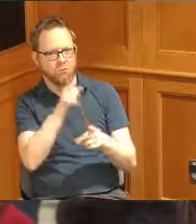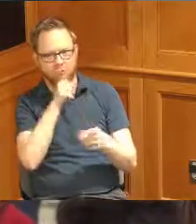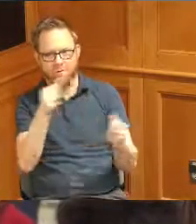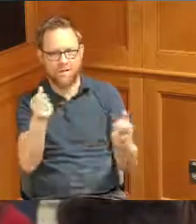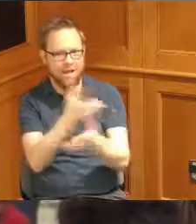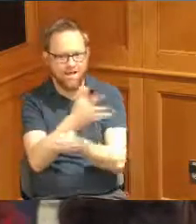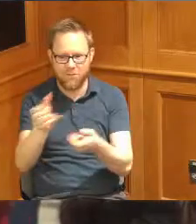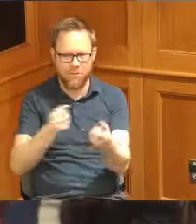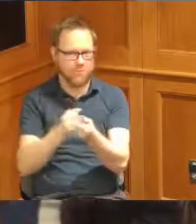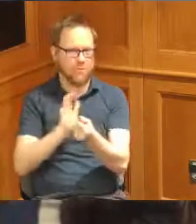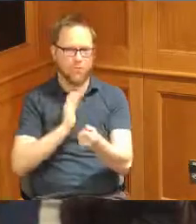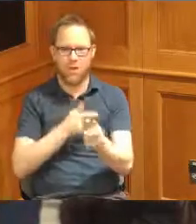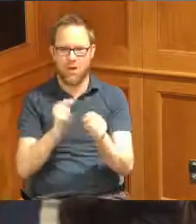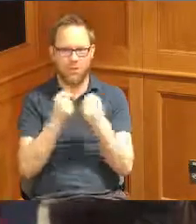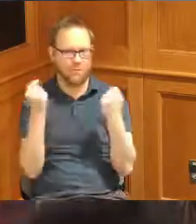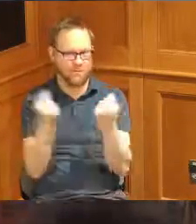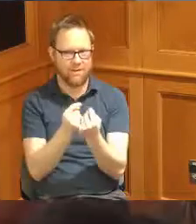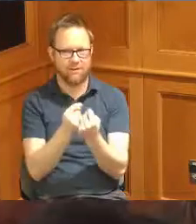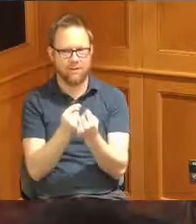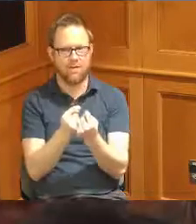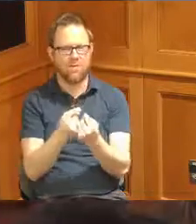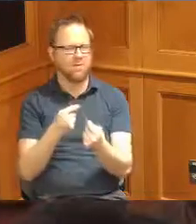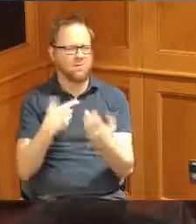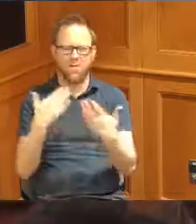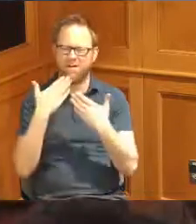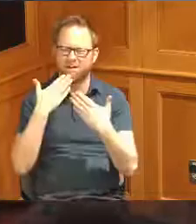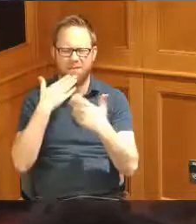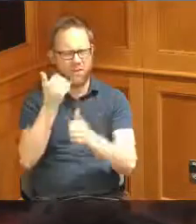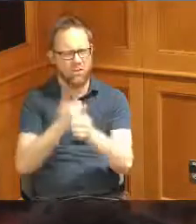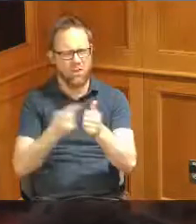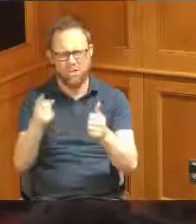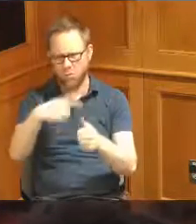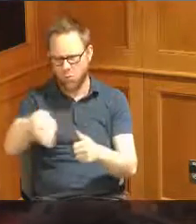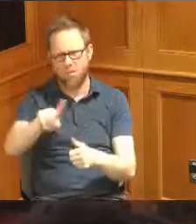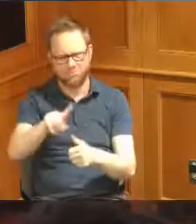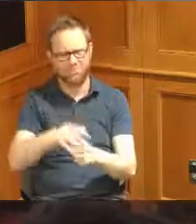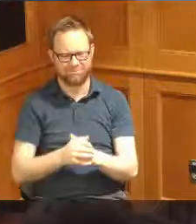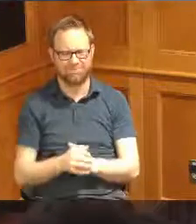basketball team again I just want to say thank you to everyone for making this possible thank